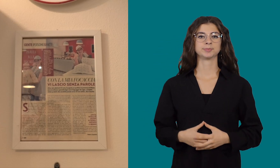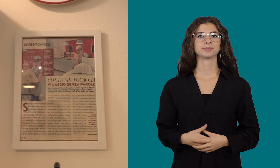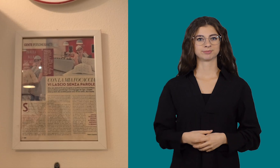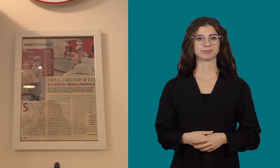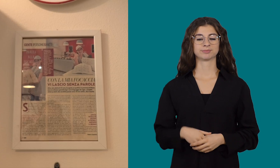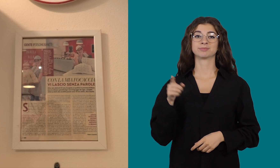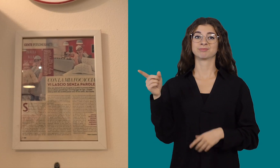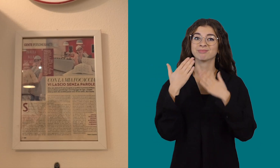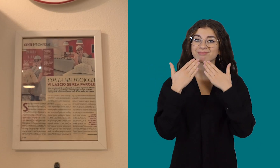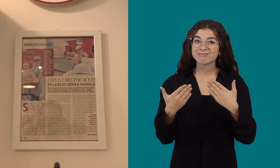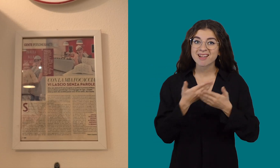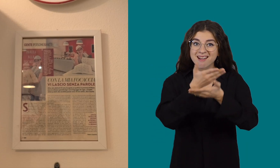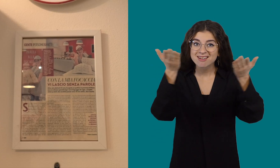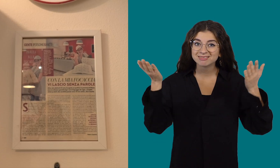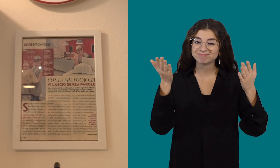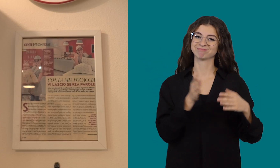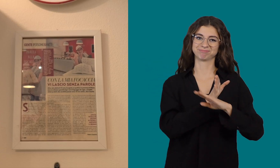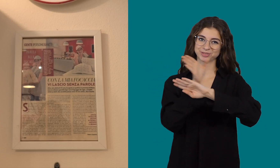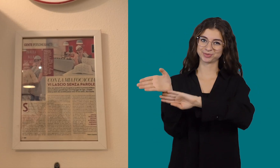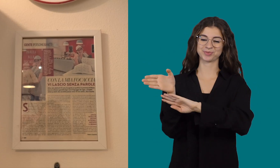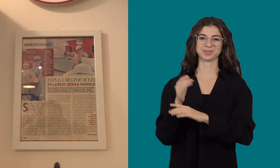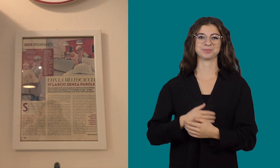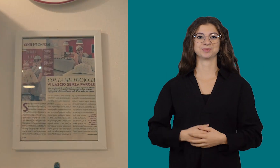Thank you for the visit.